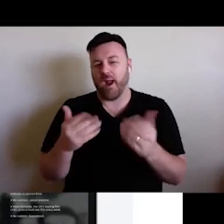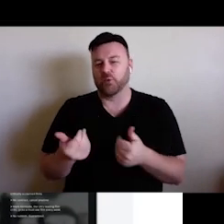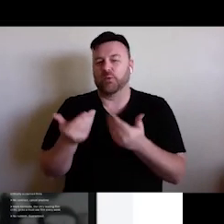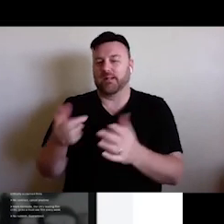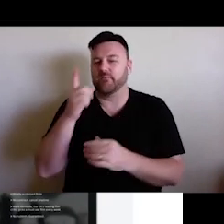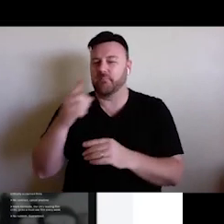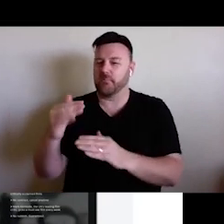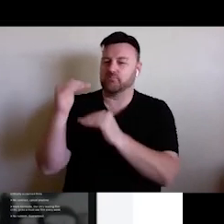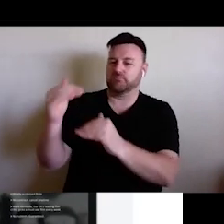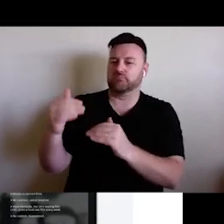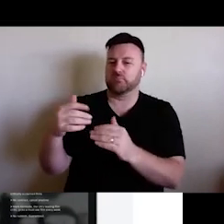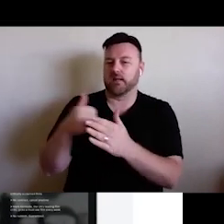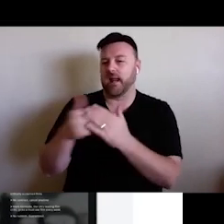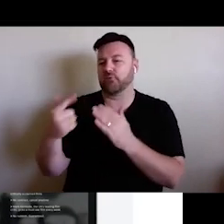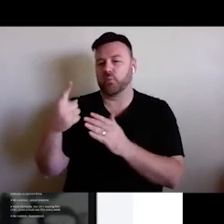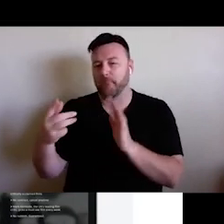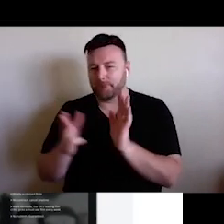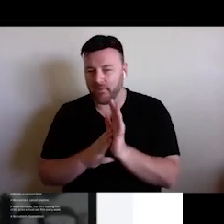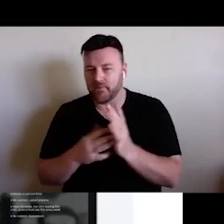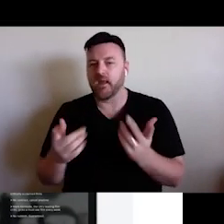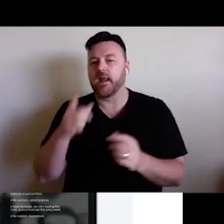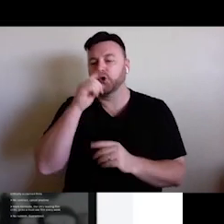badges, emojis, which they can use to interact with you on the YouTube